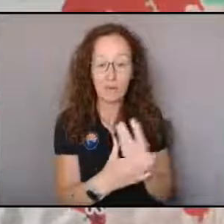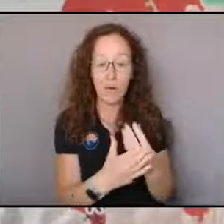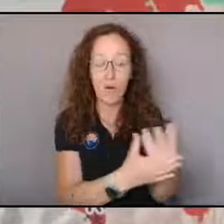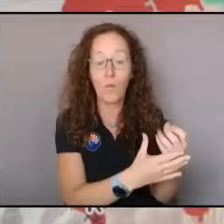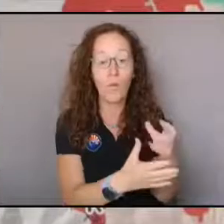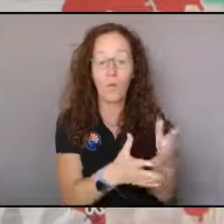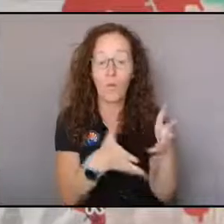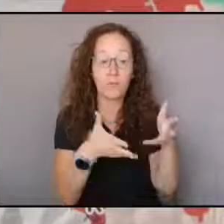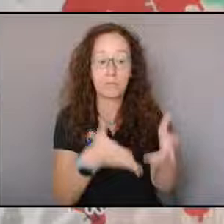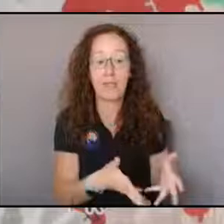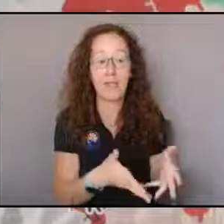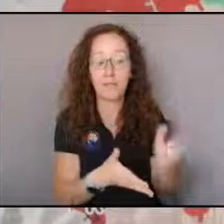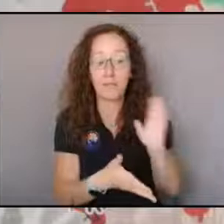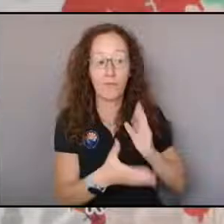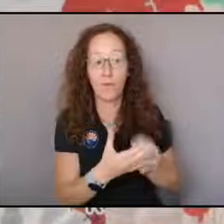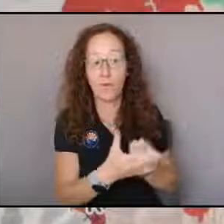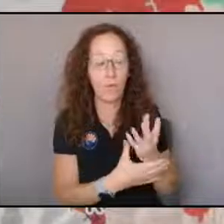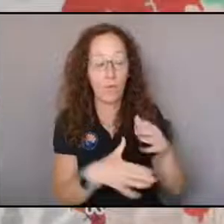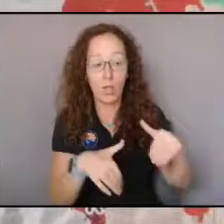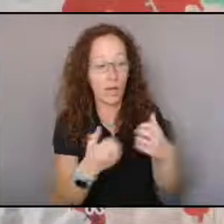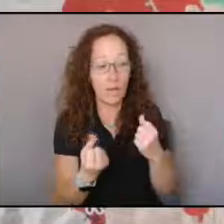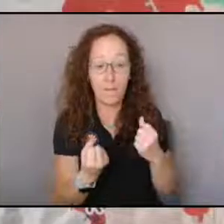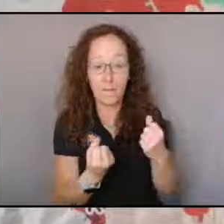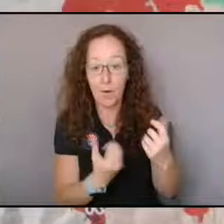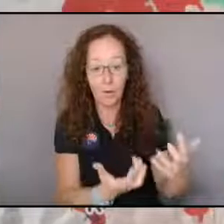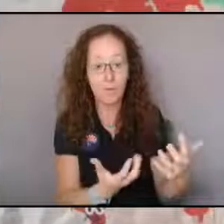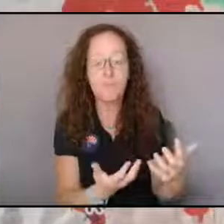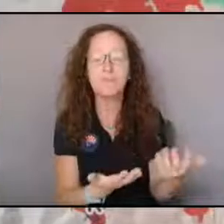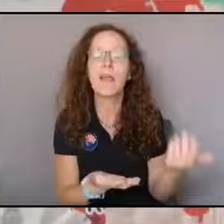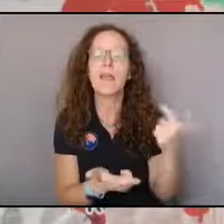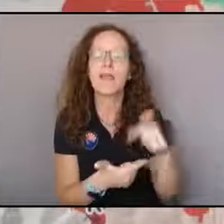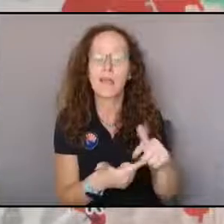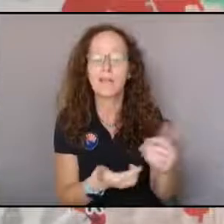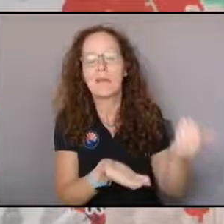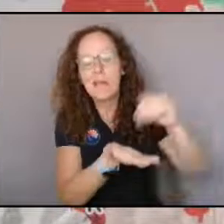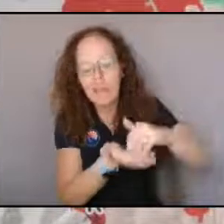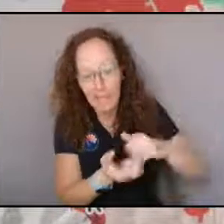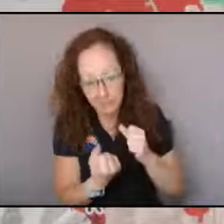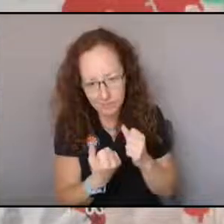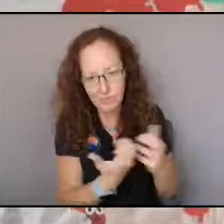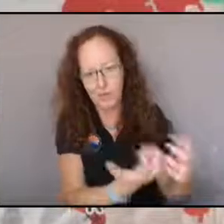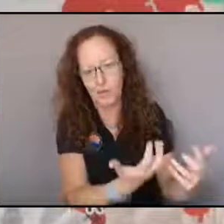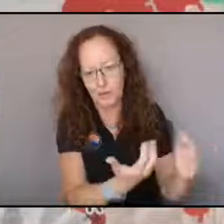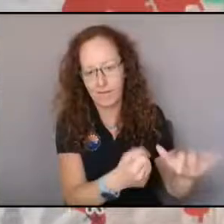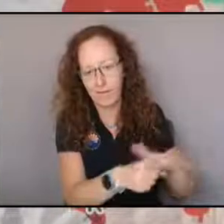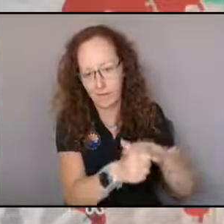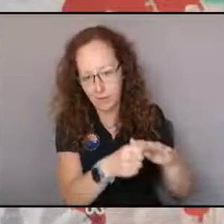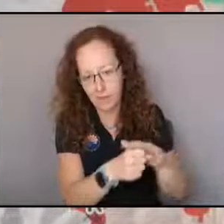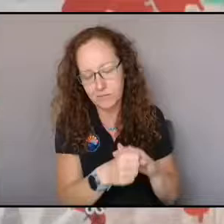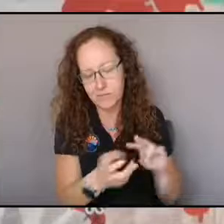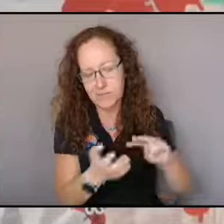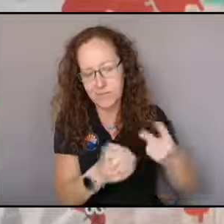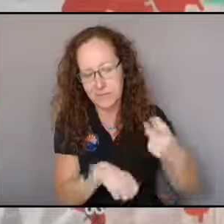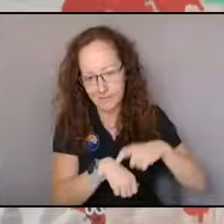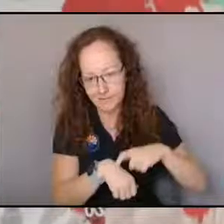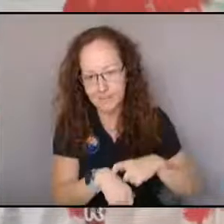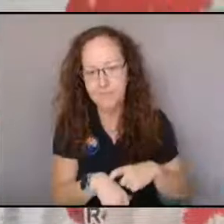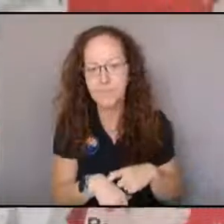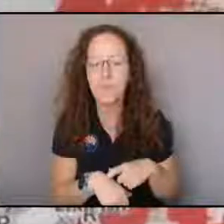VEGETATION THAT IS STILL LEFT AFTER THE FIRST BURN, IT RE-BURNS THROUGH THAT AREA AGAIN. I'M GOING TO TALK TO YOU ABOUT A PARTICULAR AREA UP